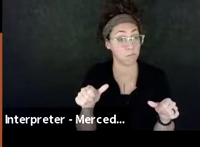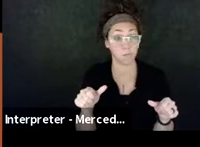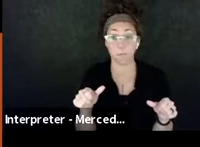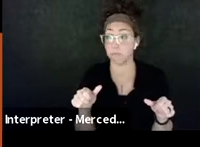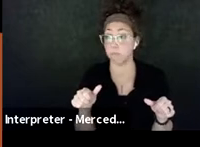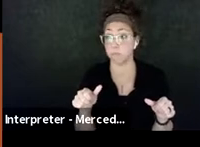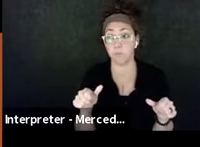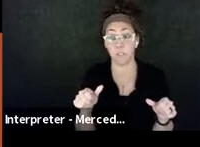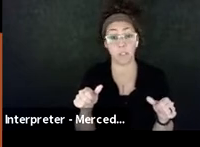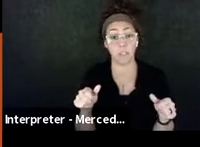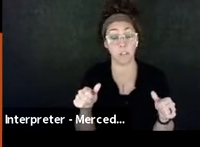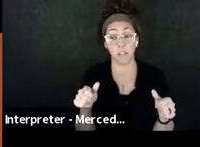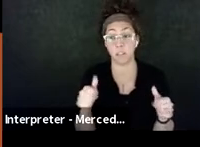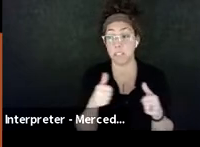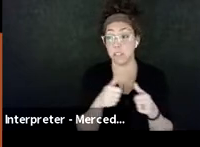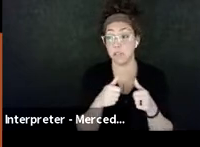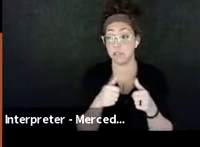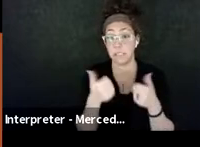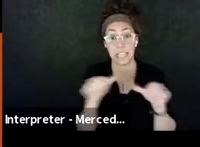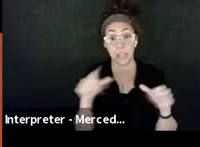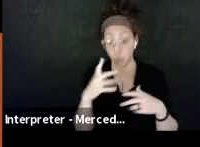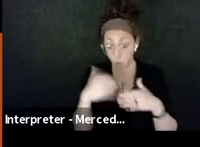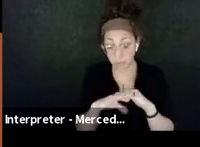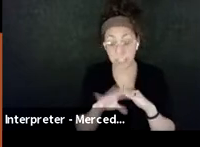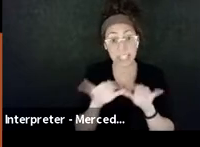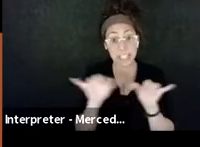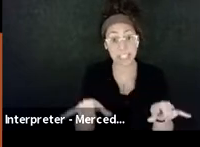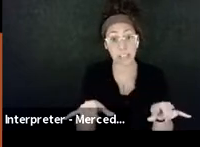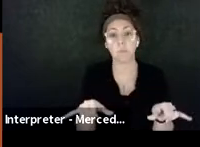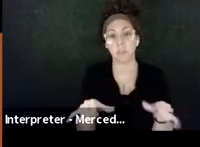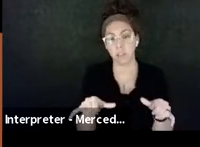maria.rodriguez: wholeness response system. We do categorize, like I mentioned earlier, we do to in consideration the